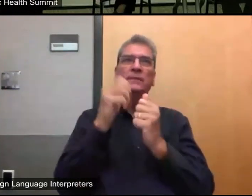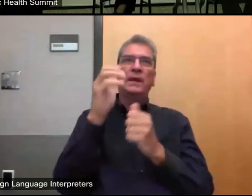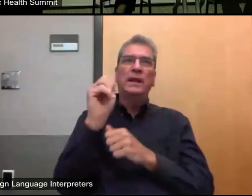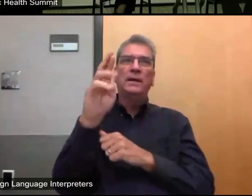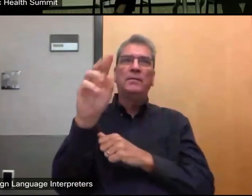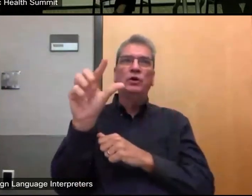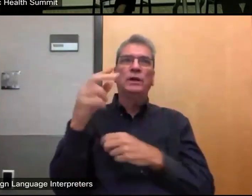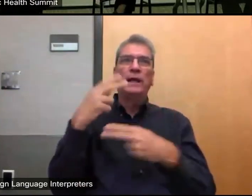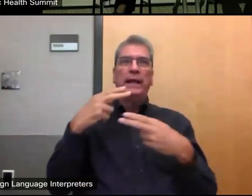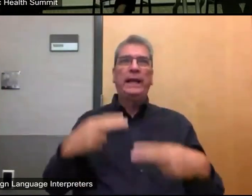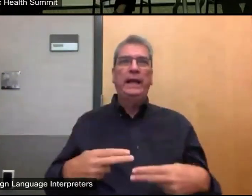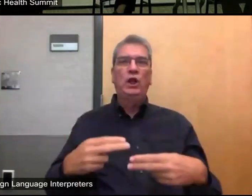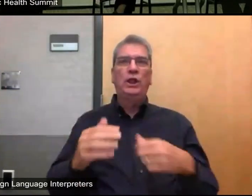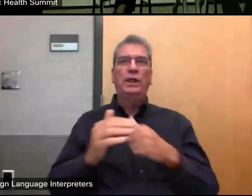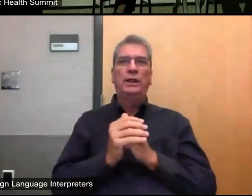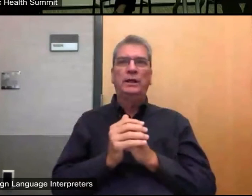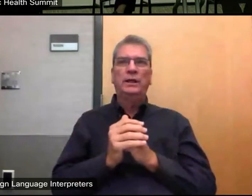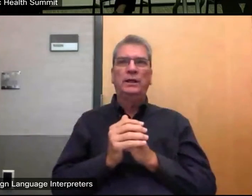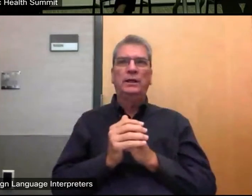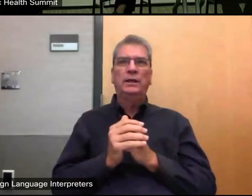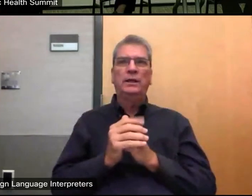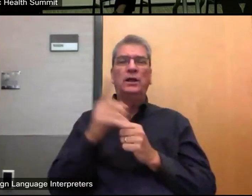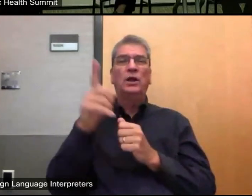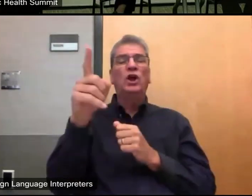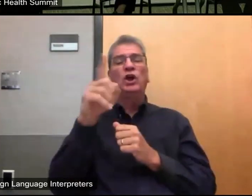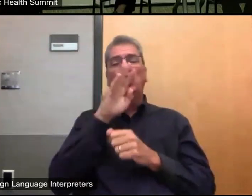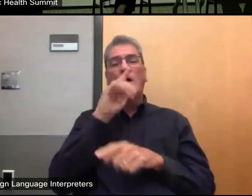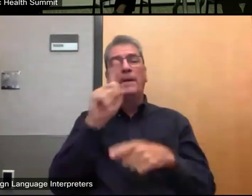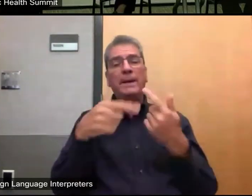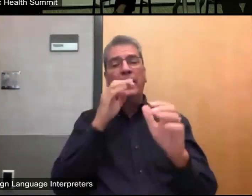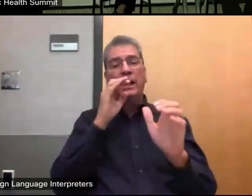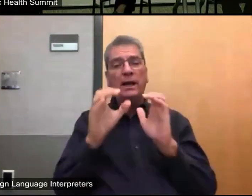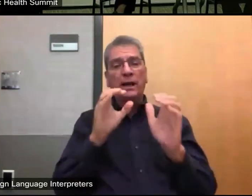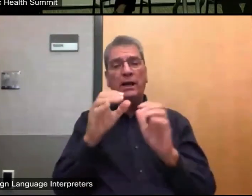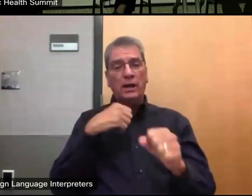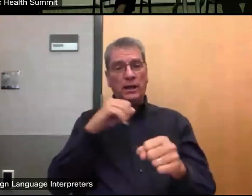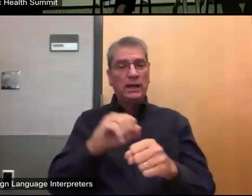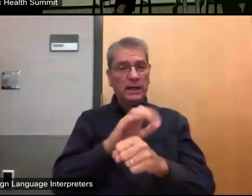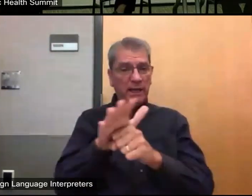360, but with regards to communication, I mean, you have the pandemic, Kobe, there's